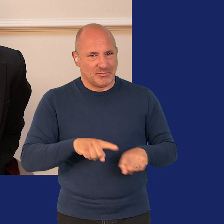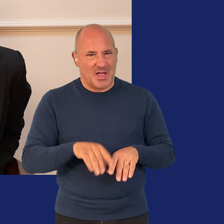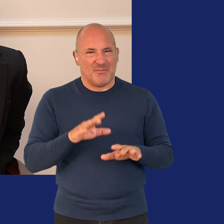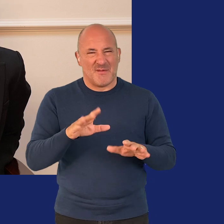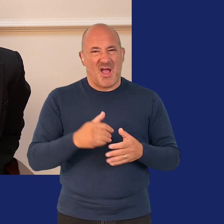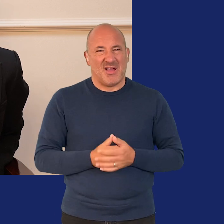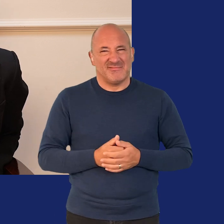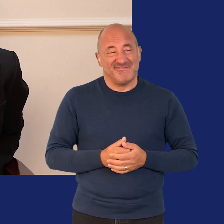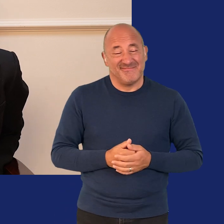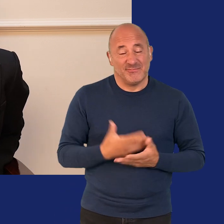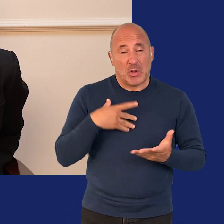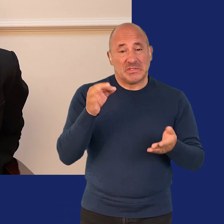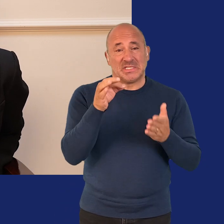you don't want is to tick a box. Josh: Mm-hmm. Jess: Yeah.